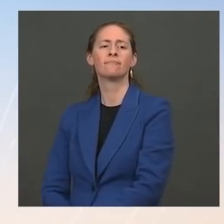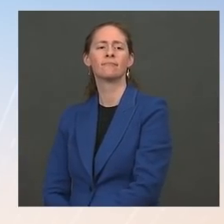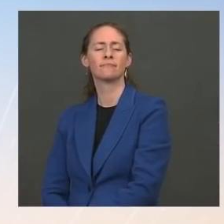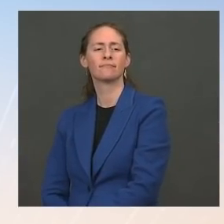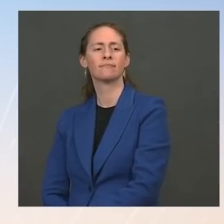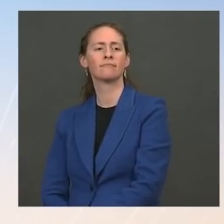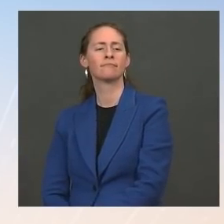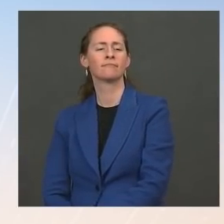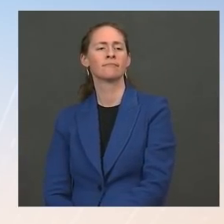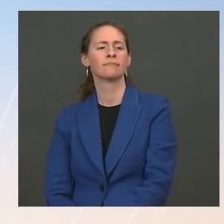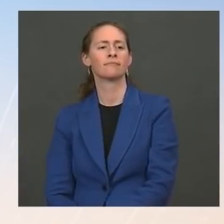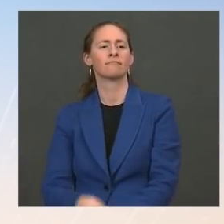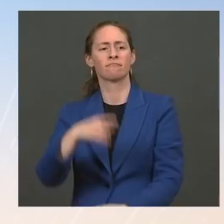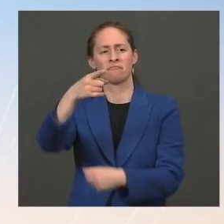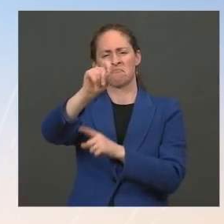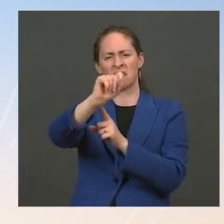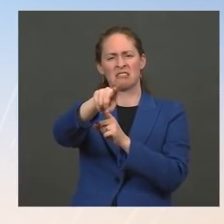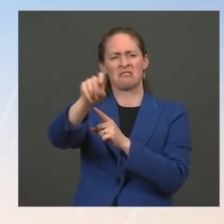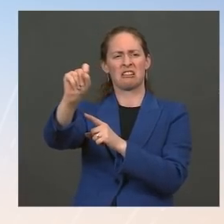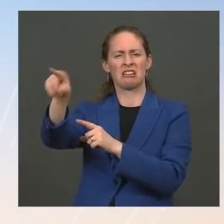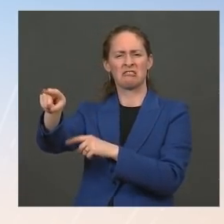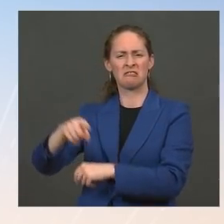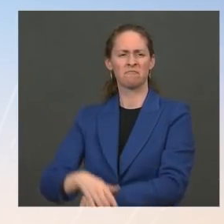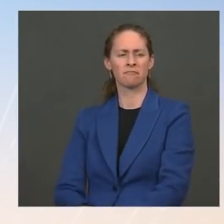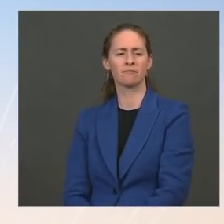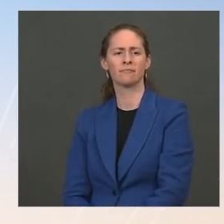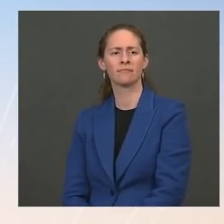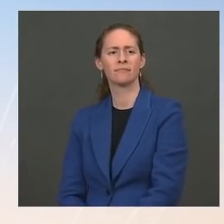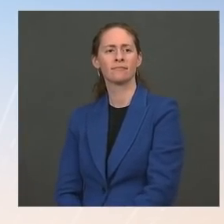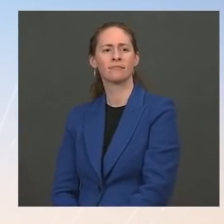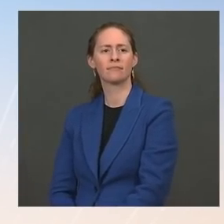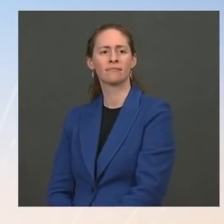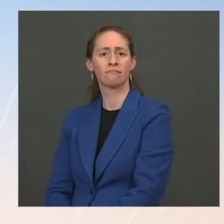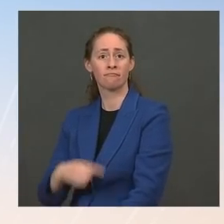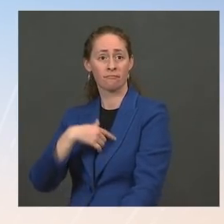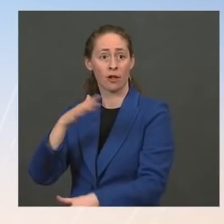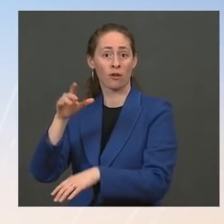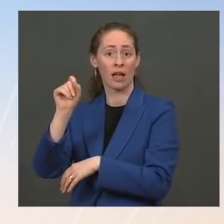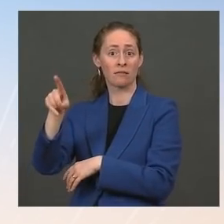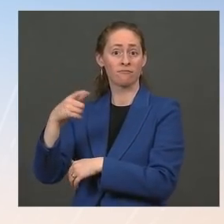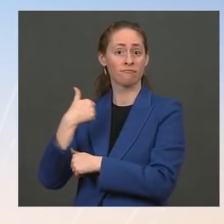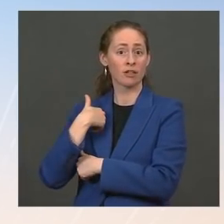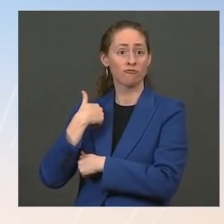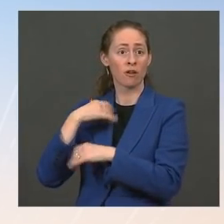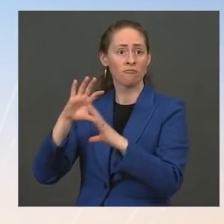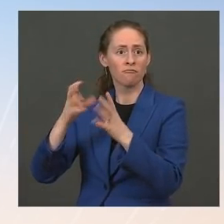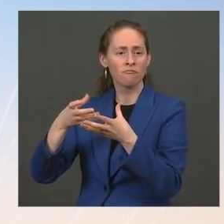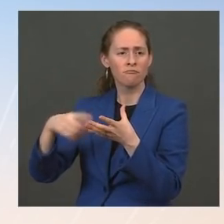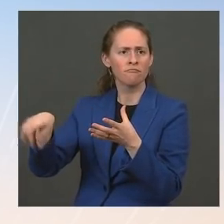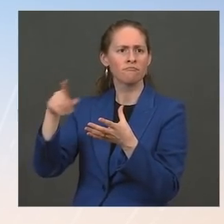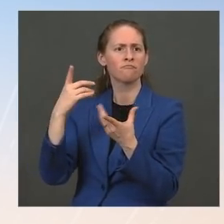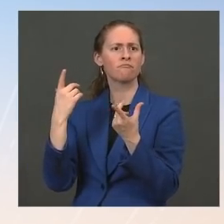And the VA -- we've been asking them for weeks to give us that information for the health employees, because they had an earlier deadline to be vaccinated,